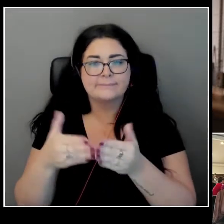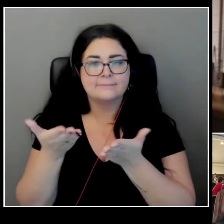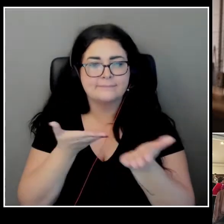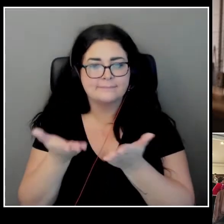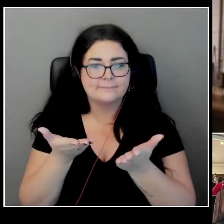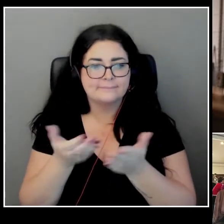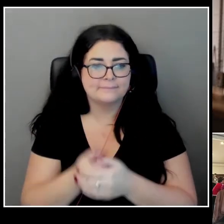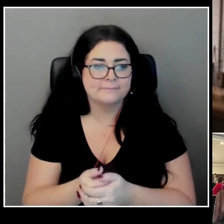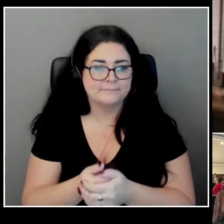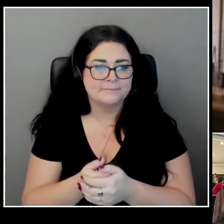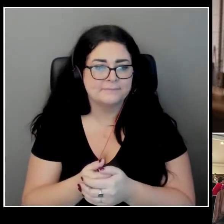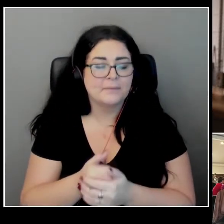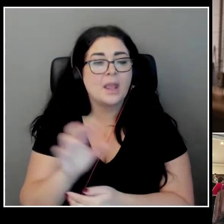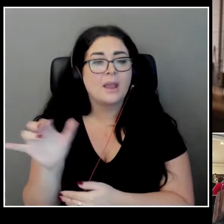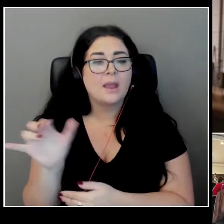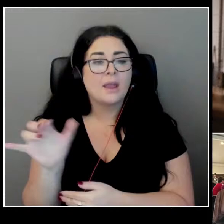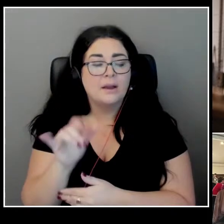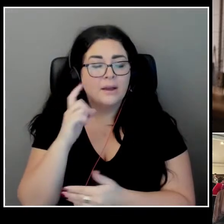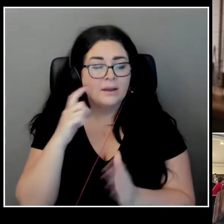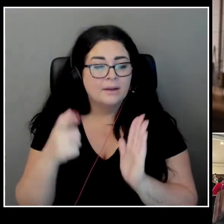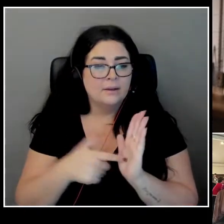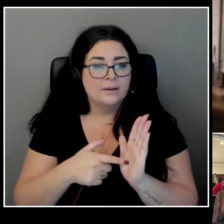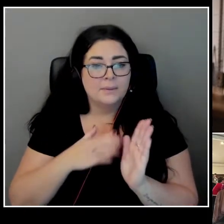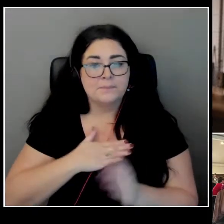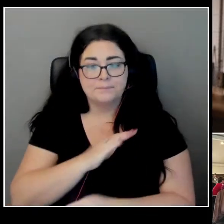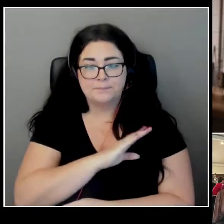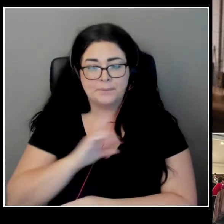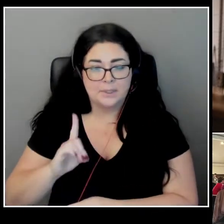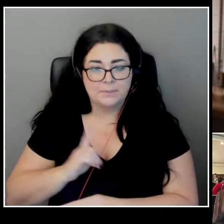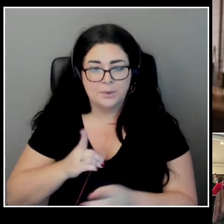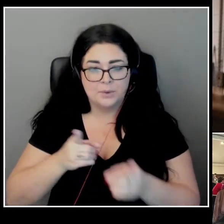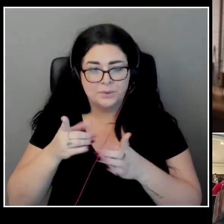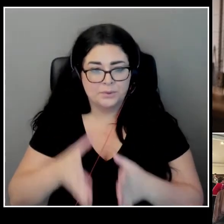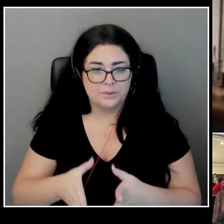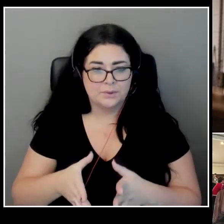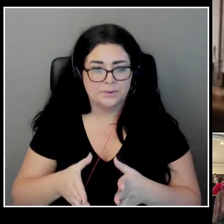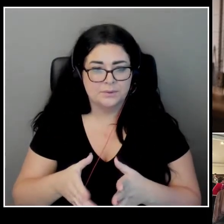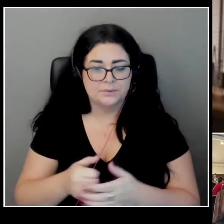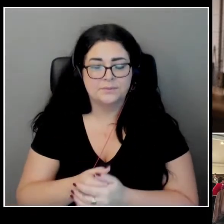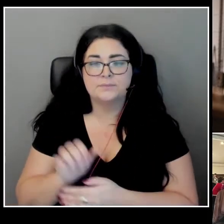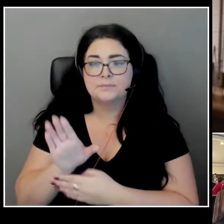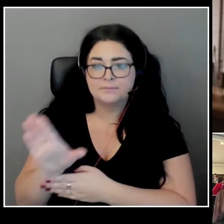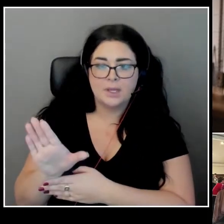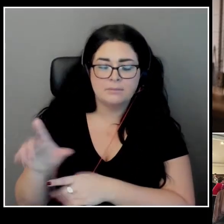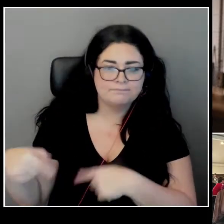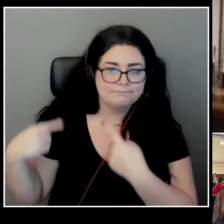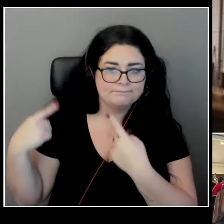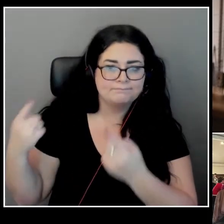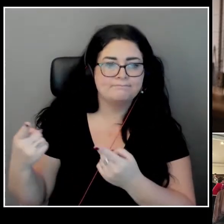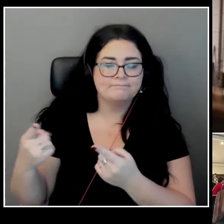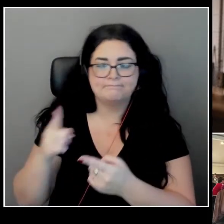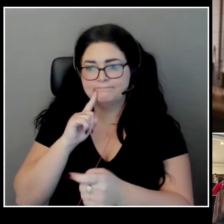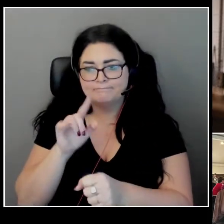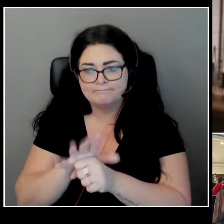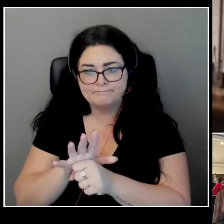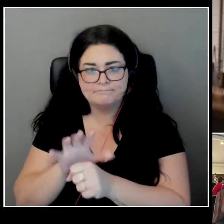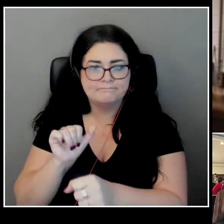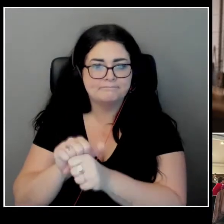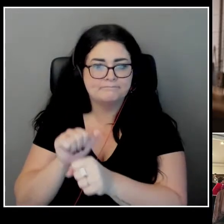I would also like to acknowledge my Board of Director colleagues for their ongoing commitment and dedication, guidance, and